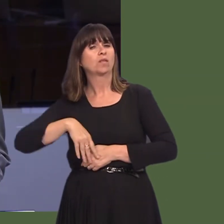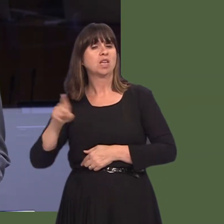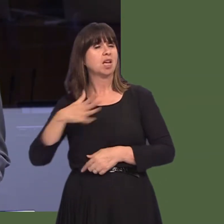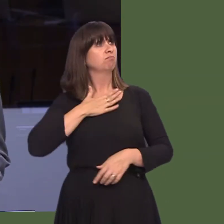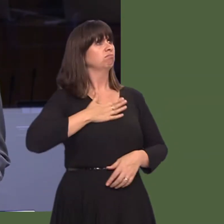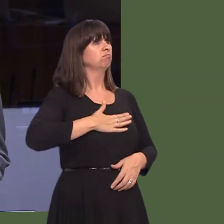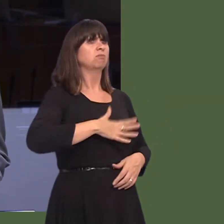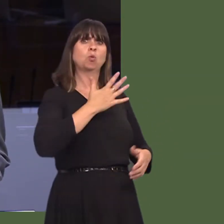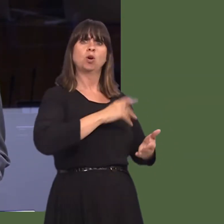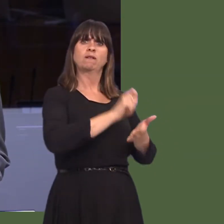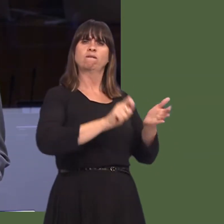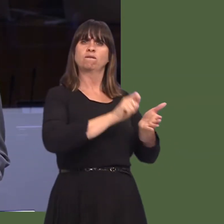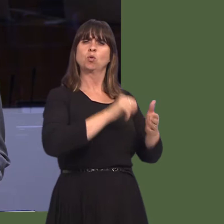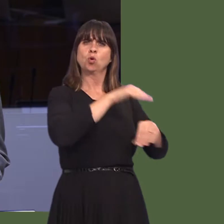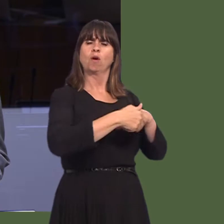at not being able to vote in Welsh elections.